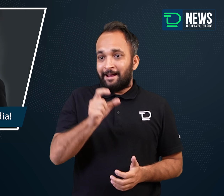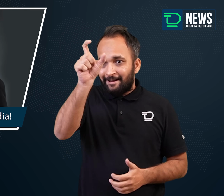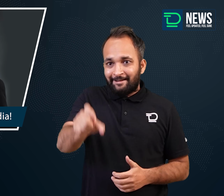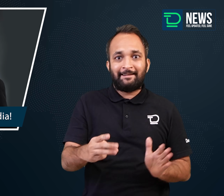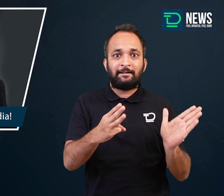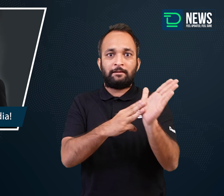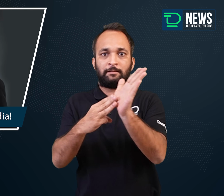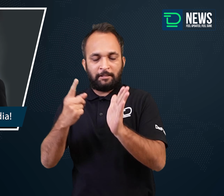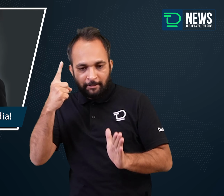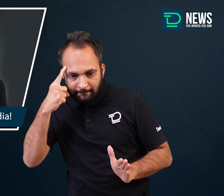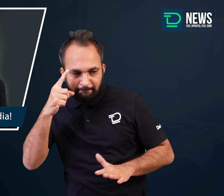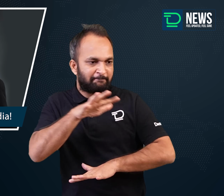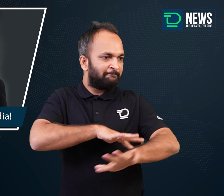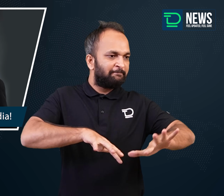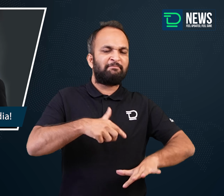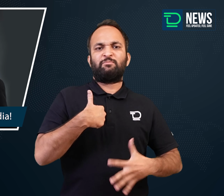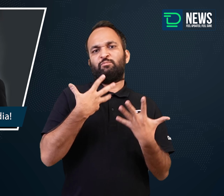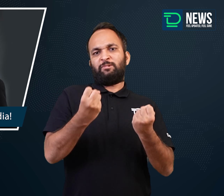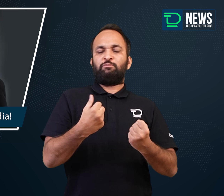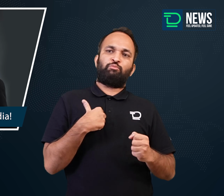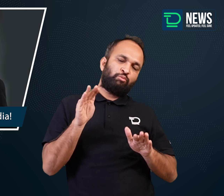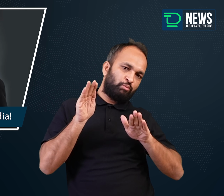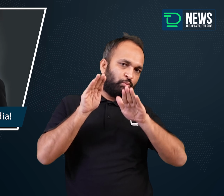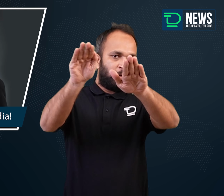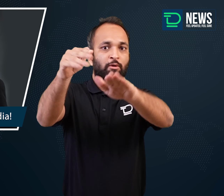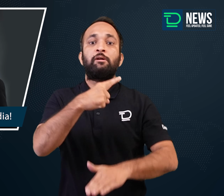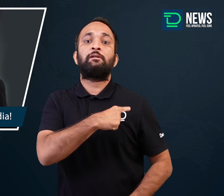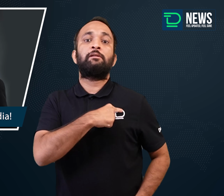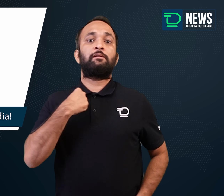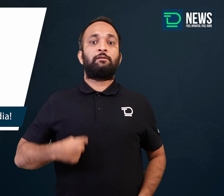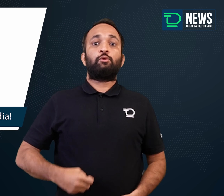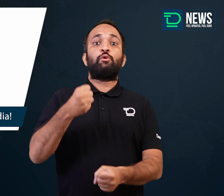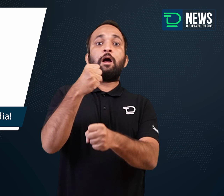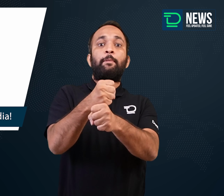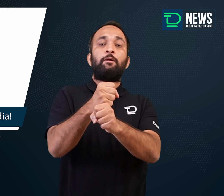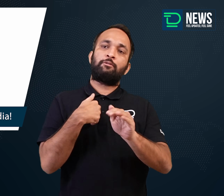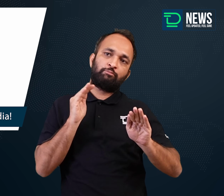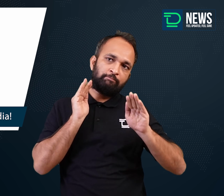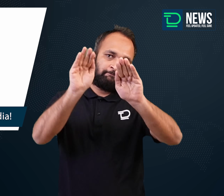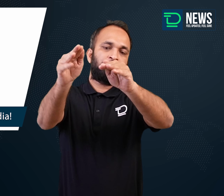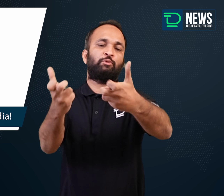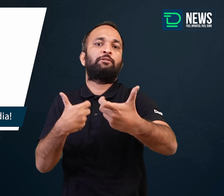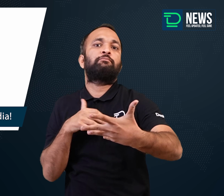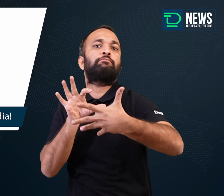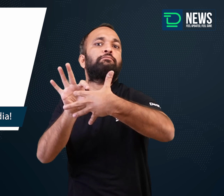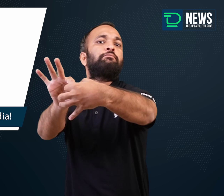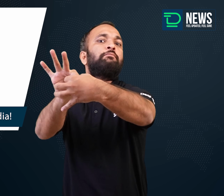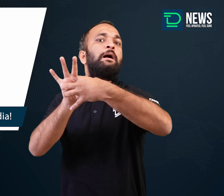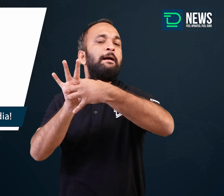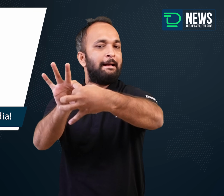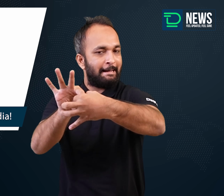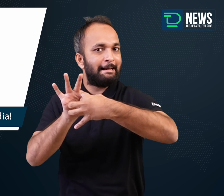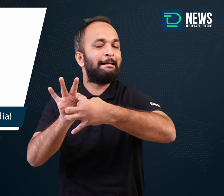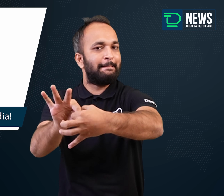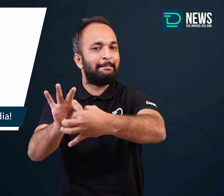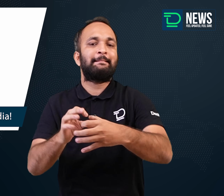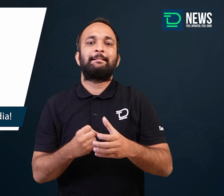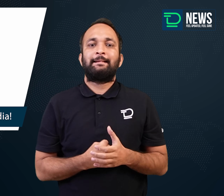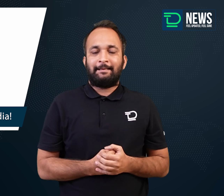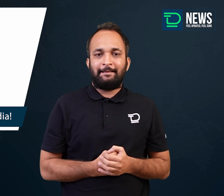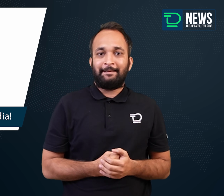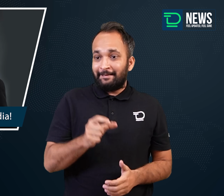He is kind of supporting the Chinese government.